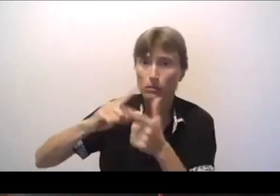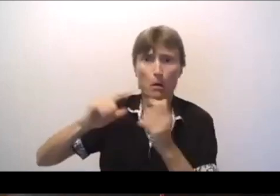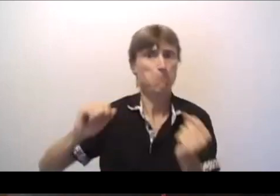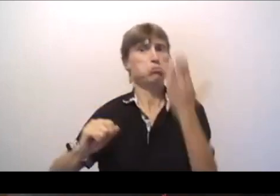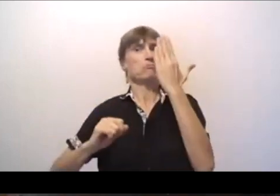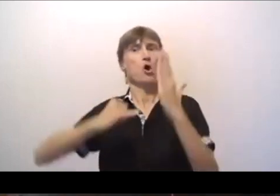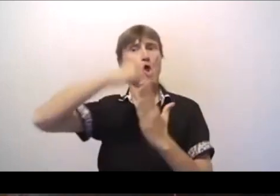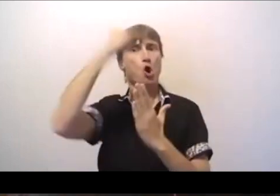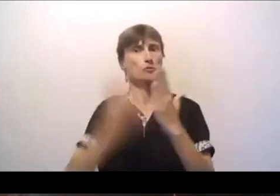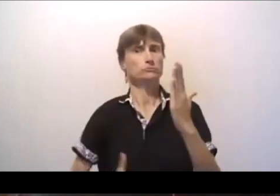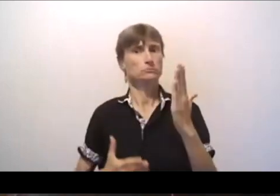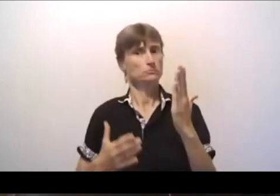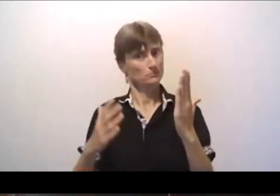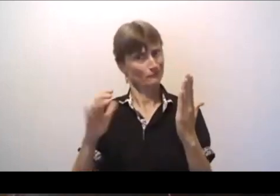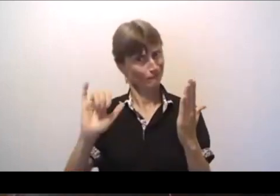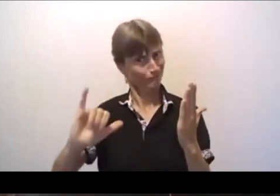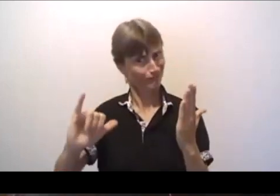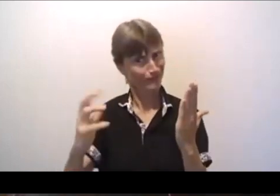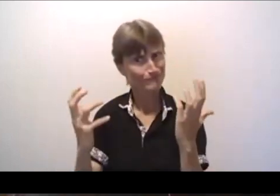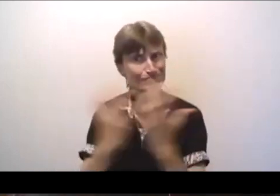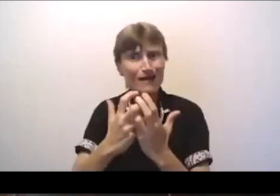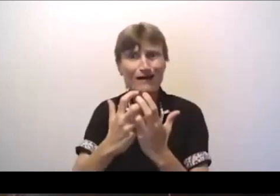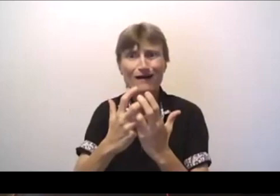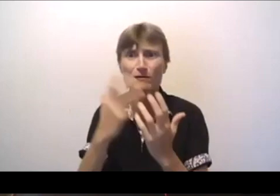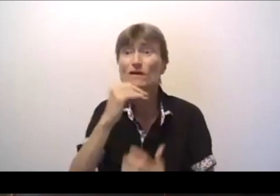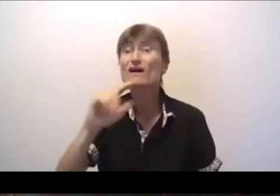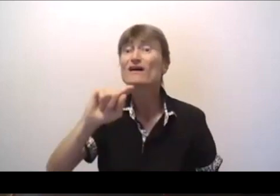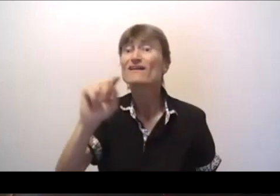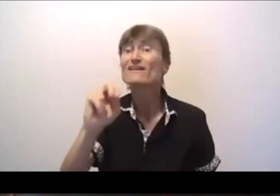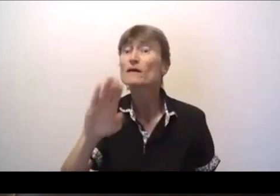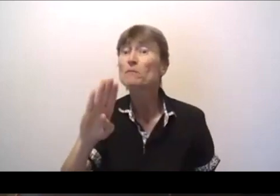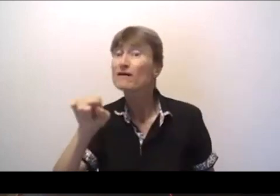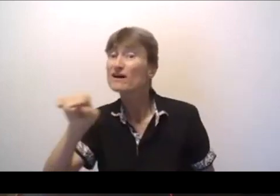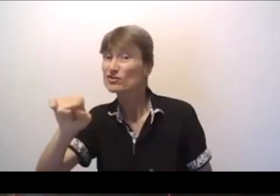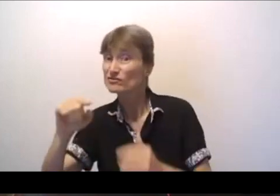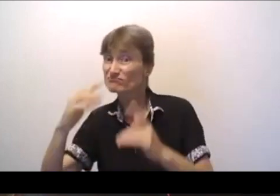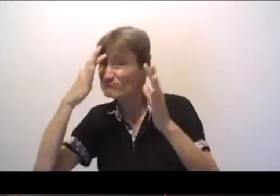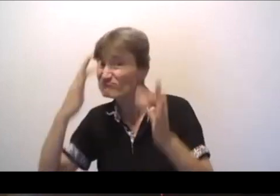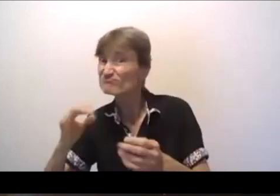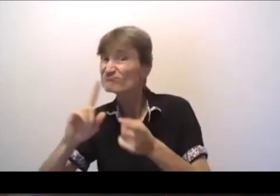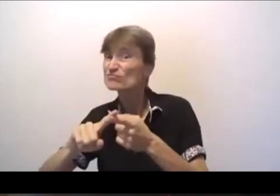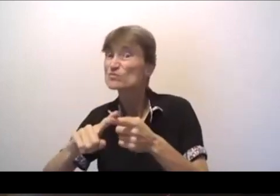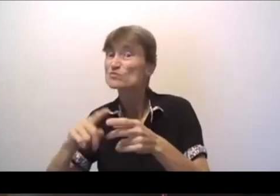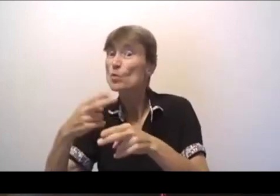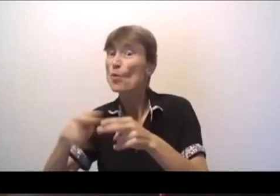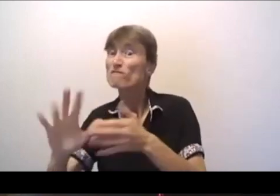valuable and when i saw that zaynib was going to present clips from the short ryan i thought you know what i'm just going to present